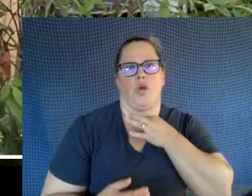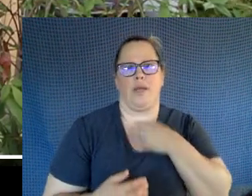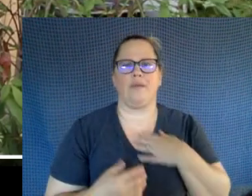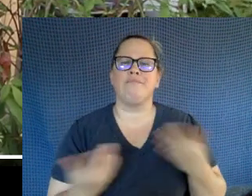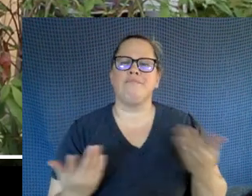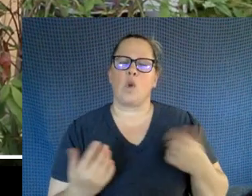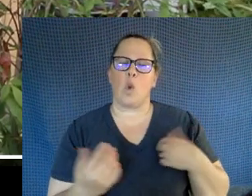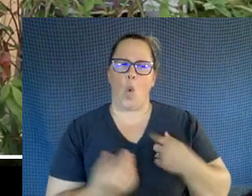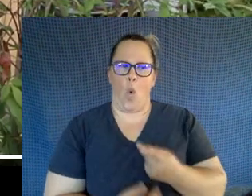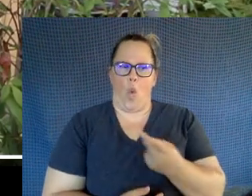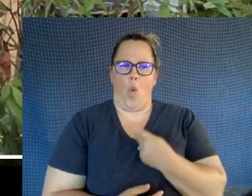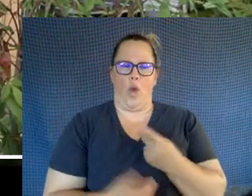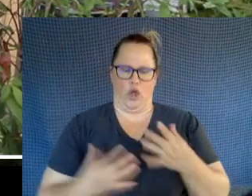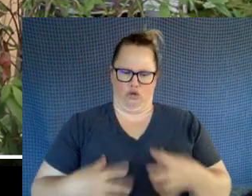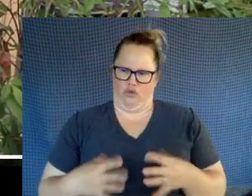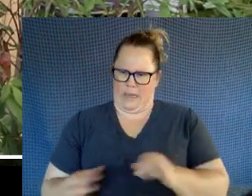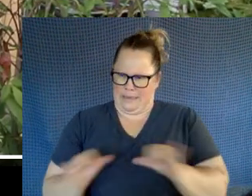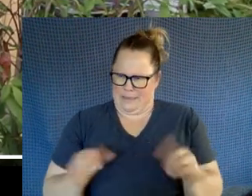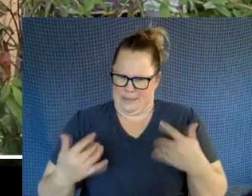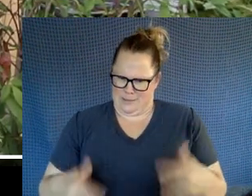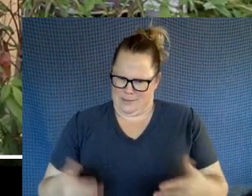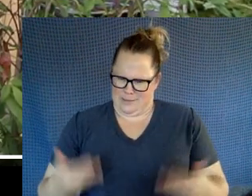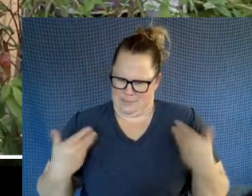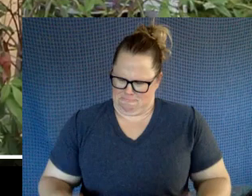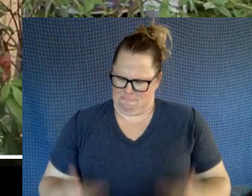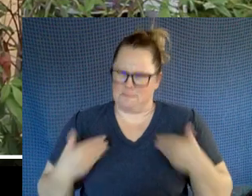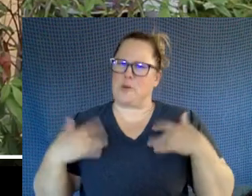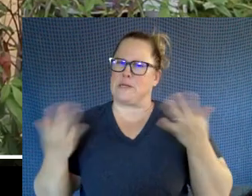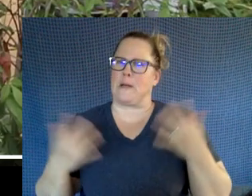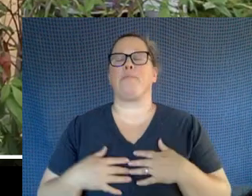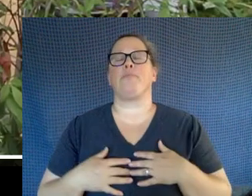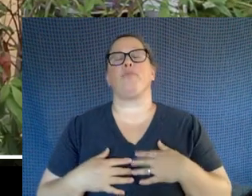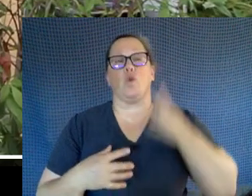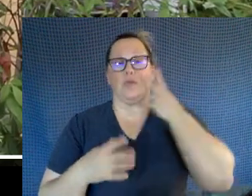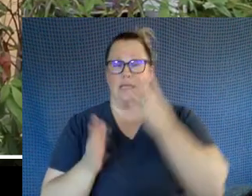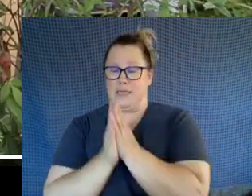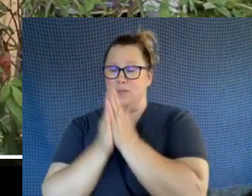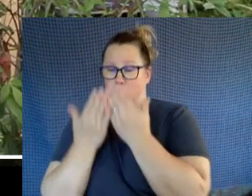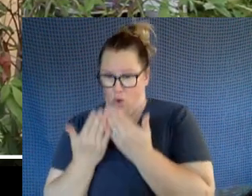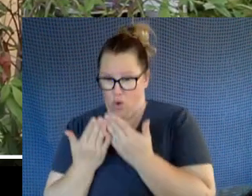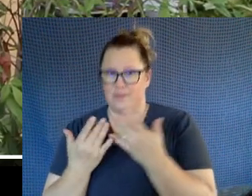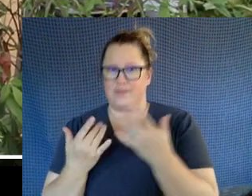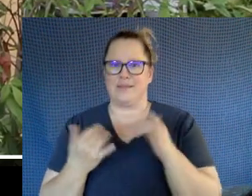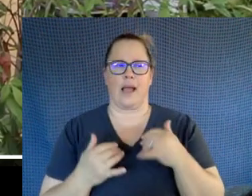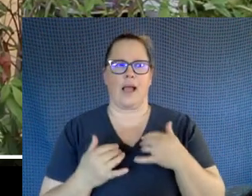about how this book takes the country boy and moves him to the big city and it